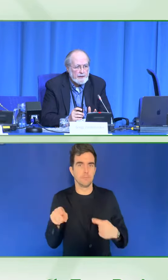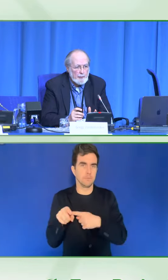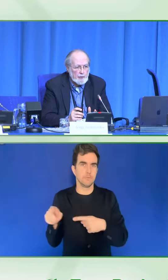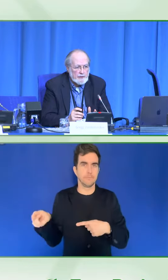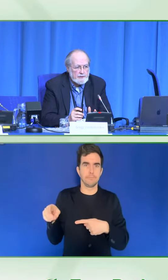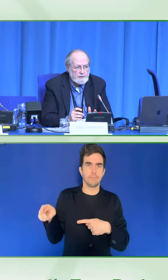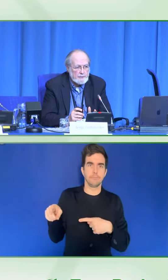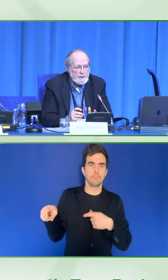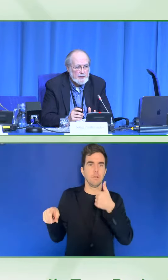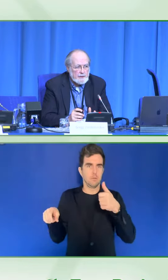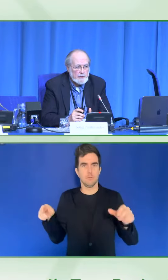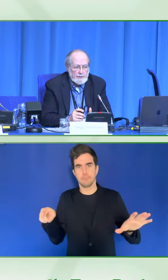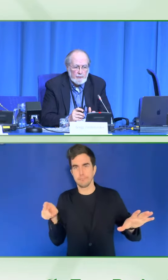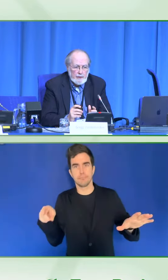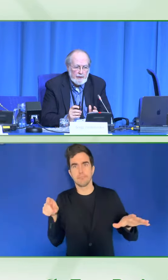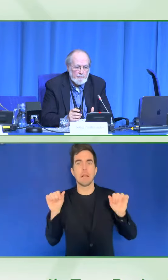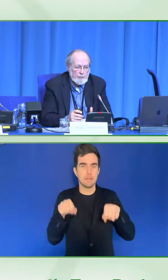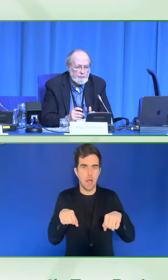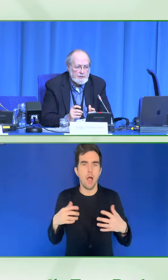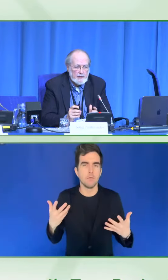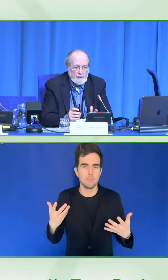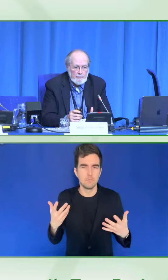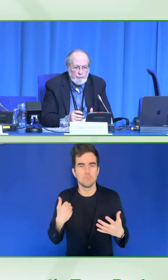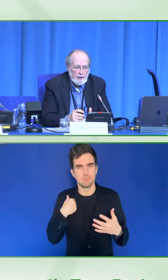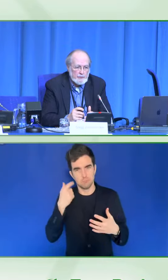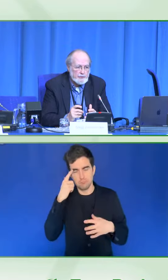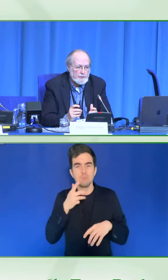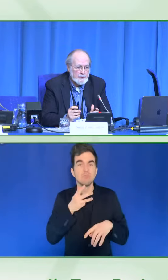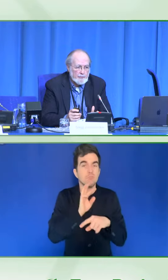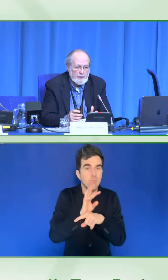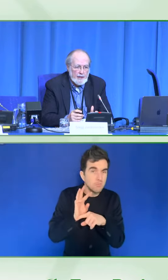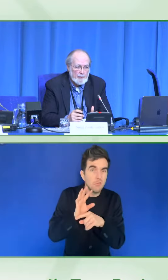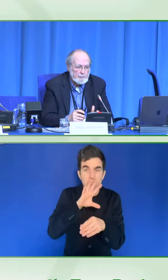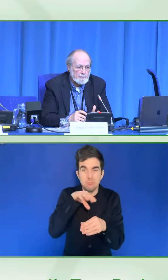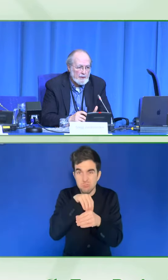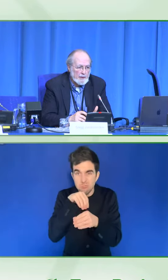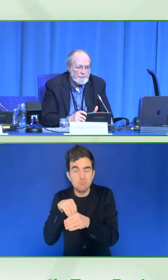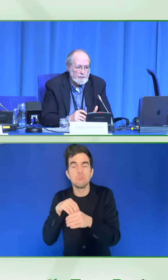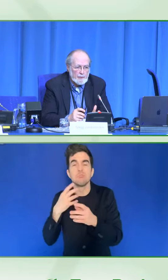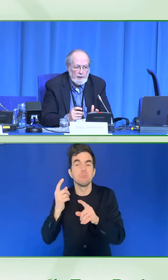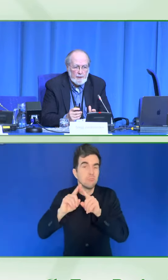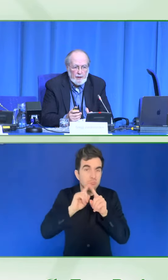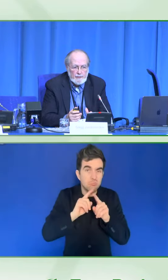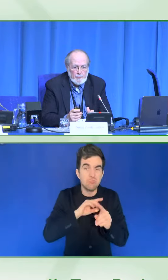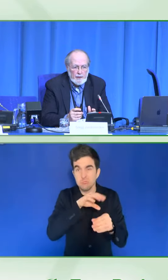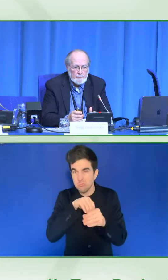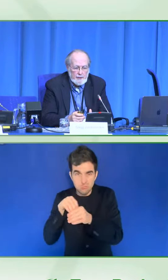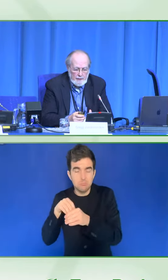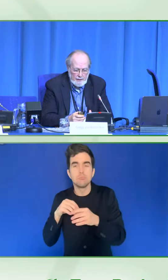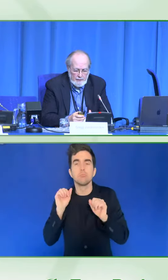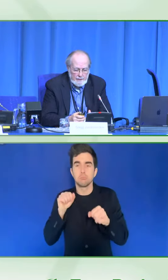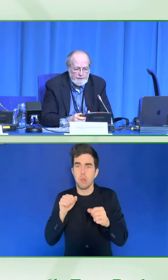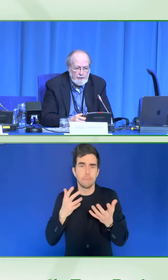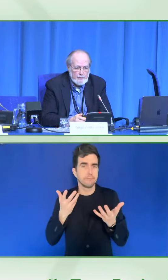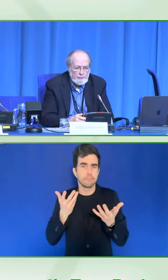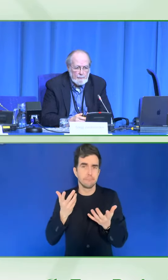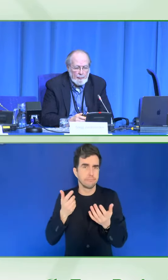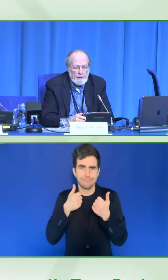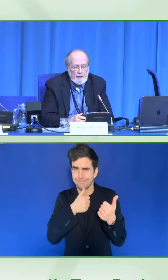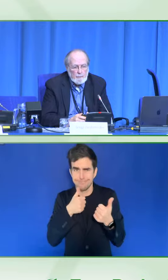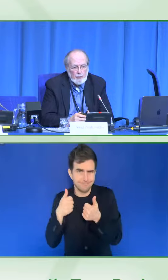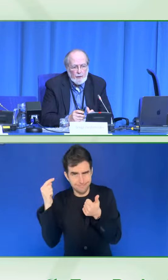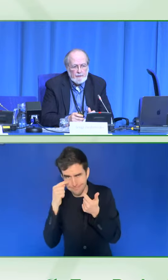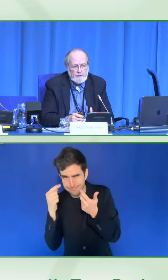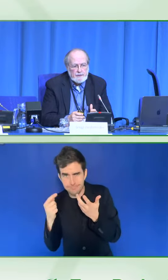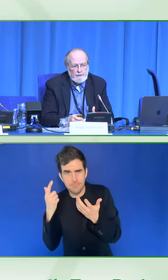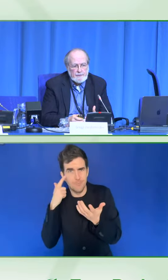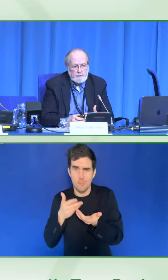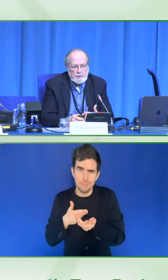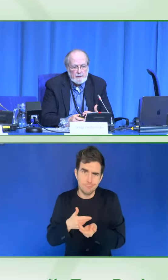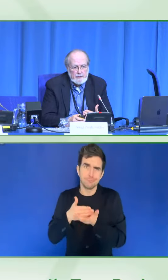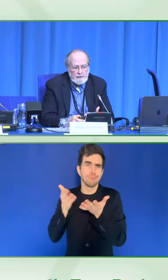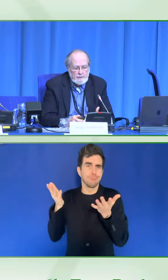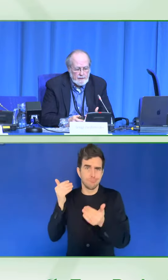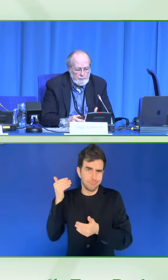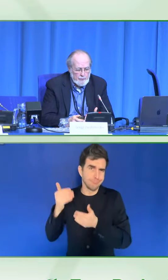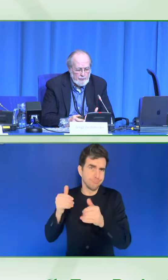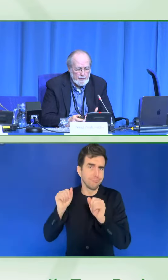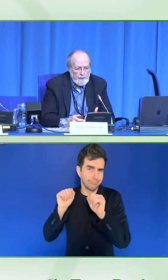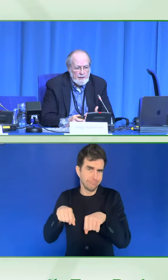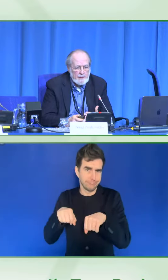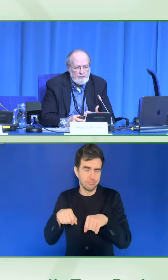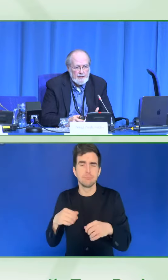Gregg has been working in a disability and accessibility and technology, for over 50